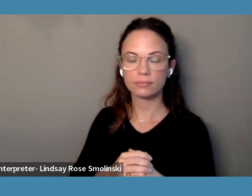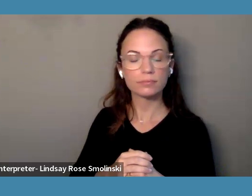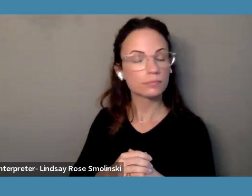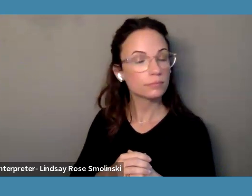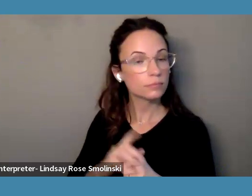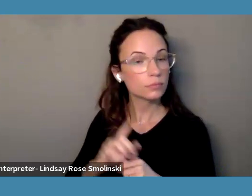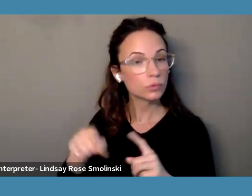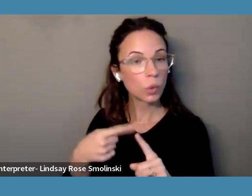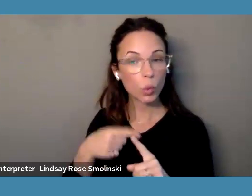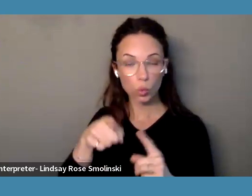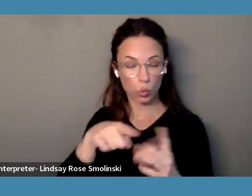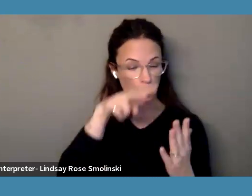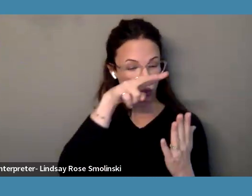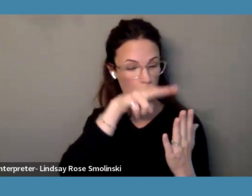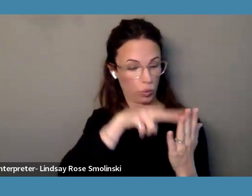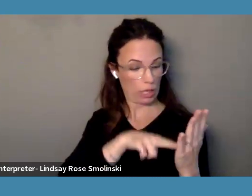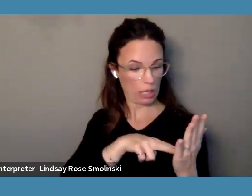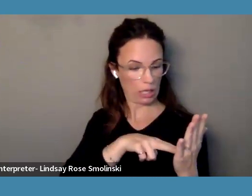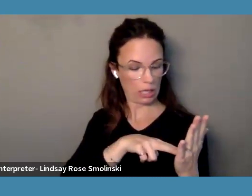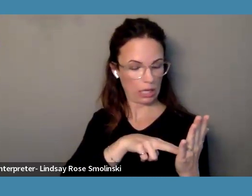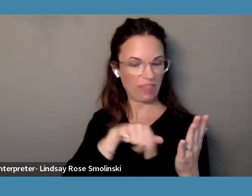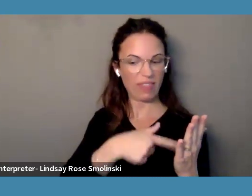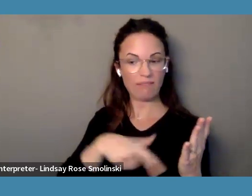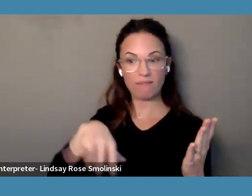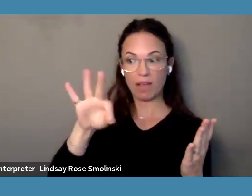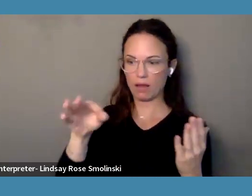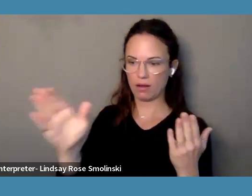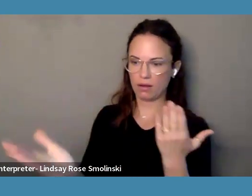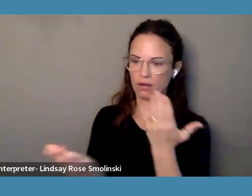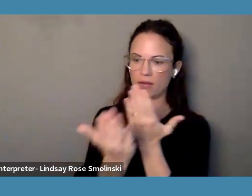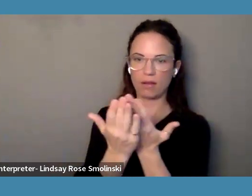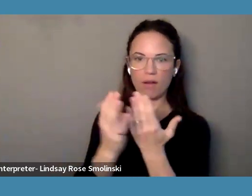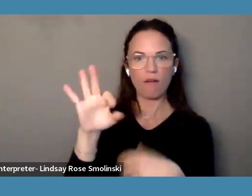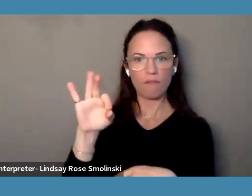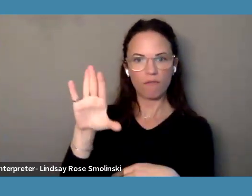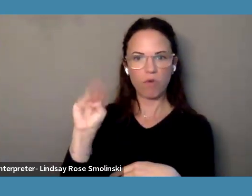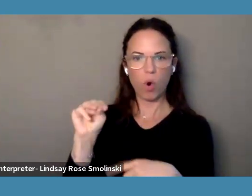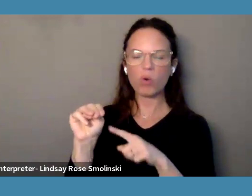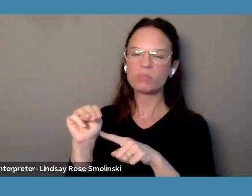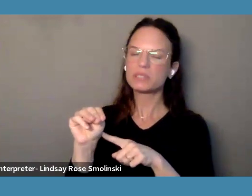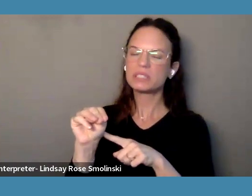So when you go through the notice and you get to that form, that's probably the simplest and most appropriate way of requesting a fair hearing.